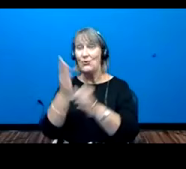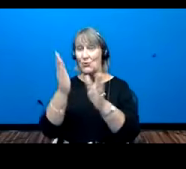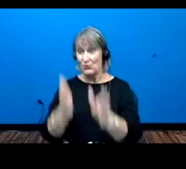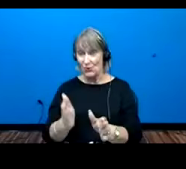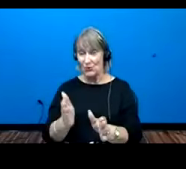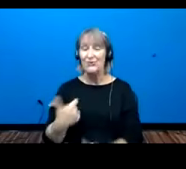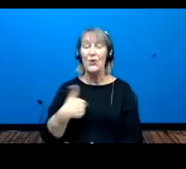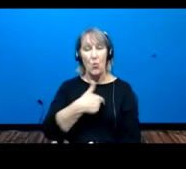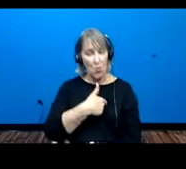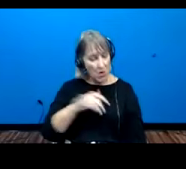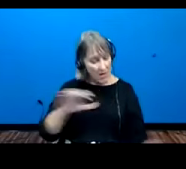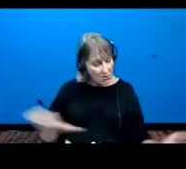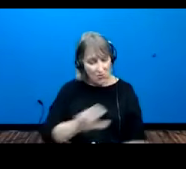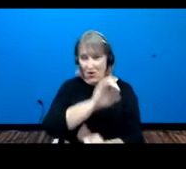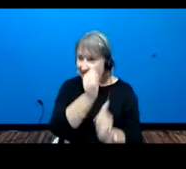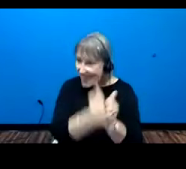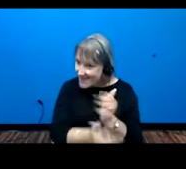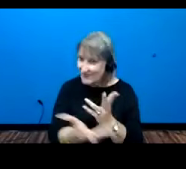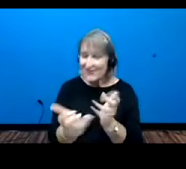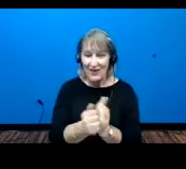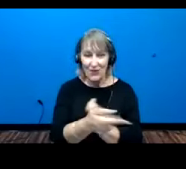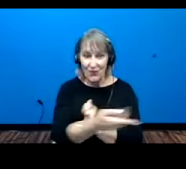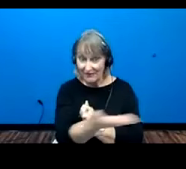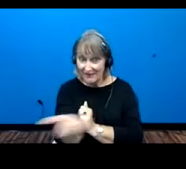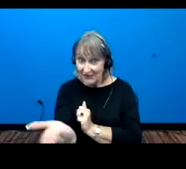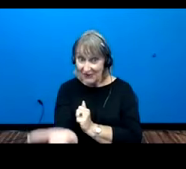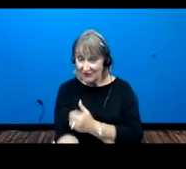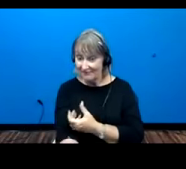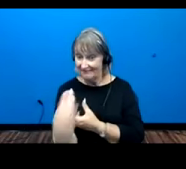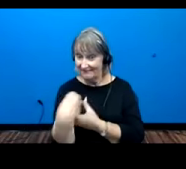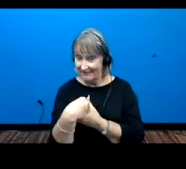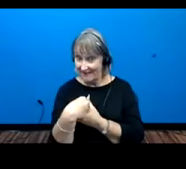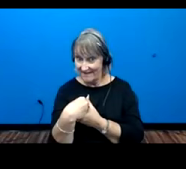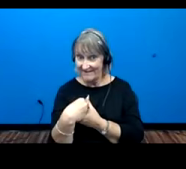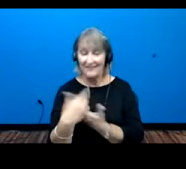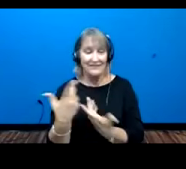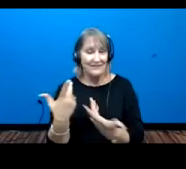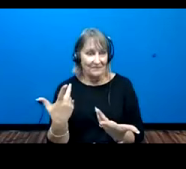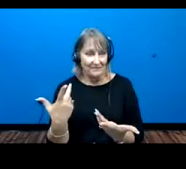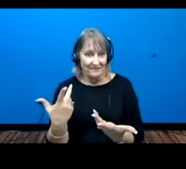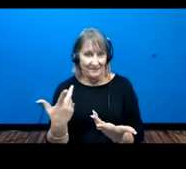we want to include the community and to understand what it is that we really need to put out there. What is it that folks need?